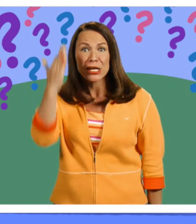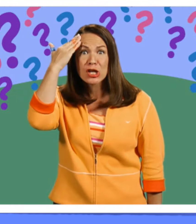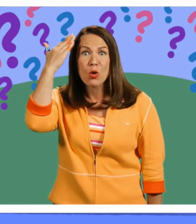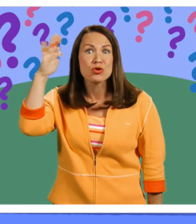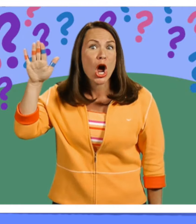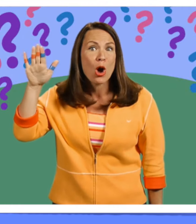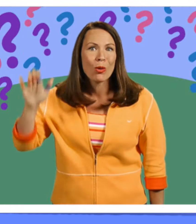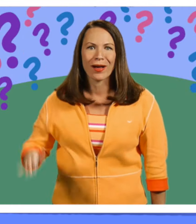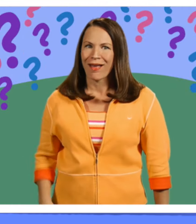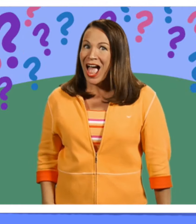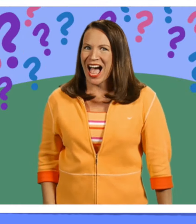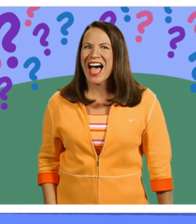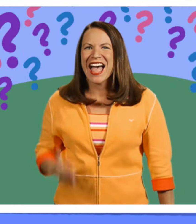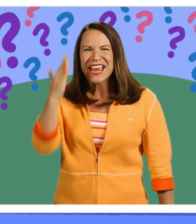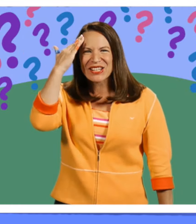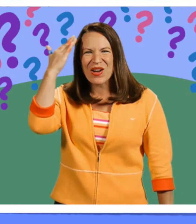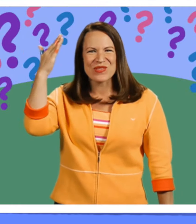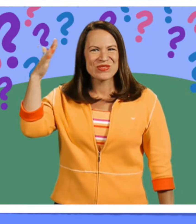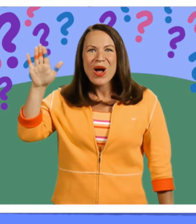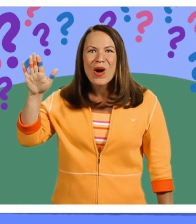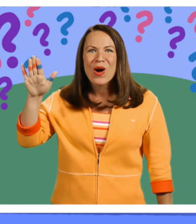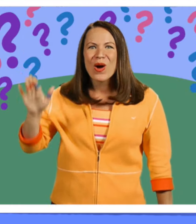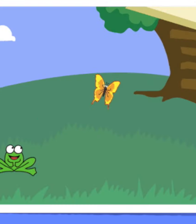I don't know! I don't know